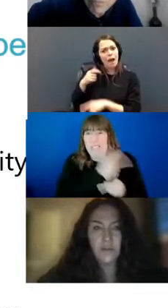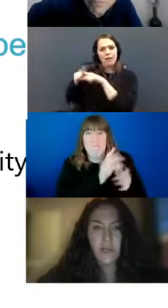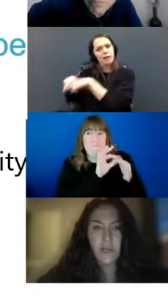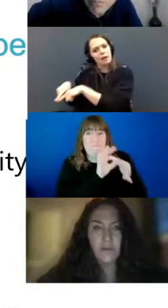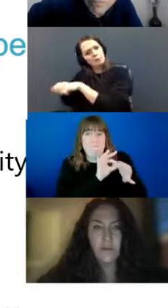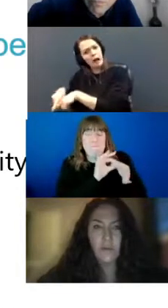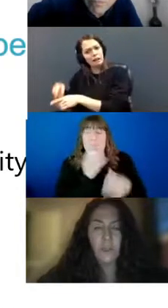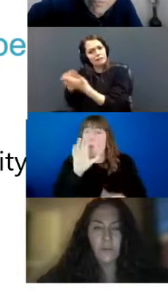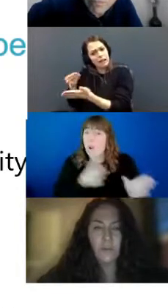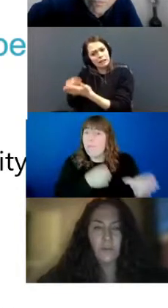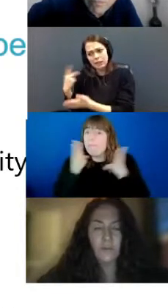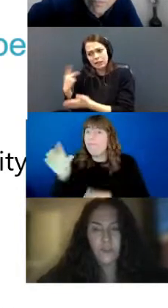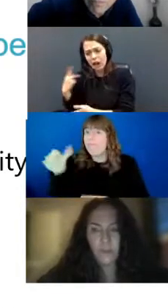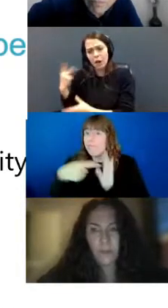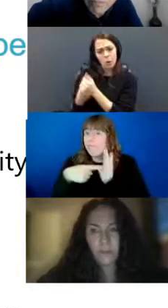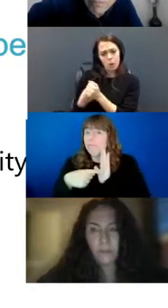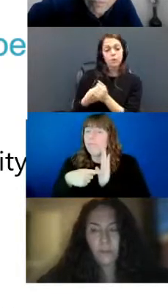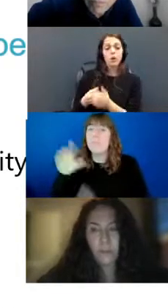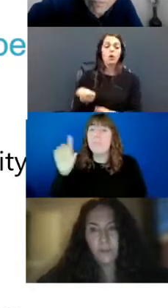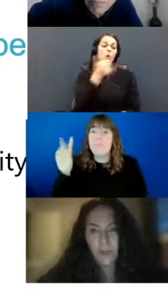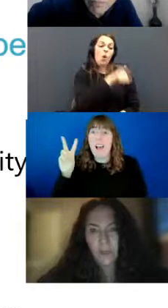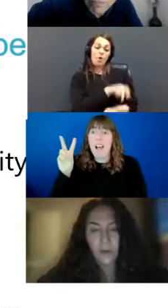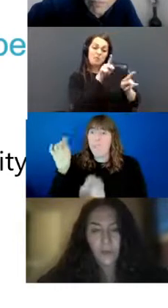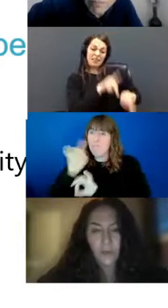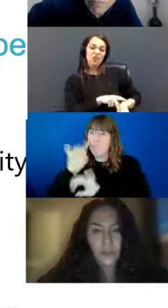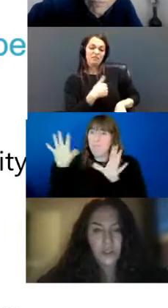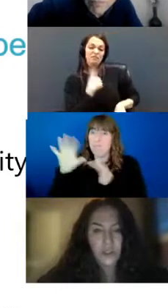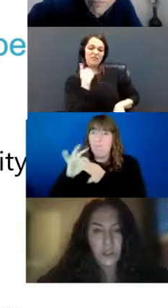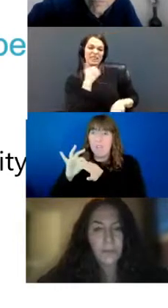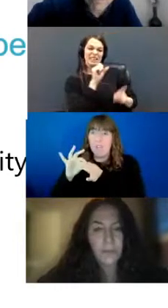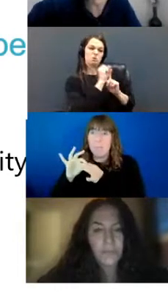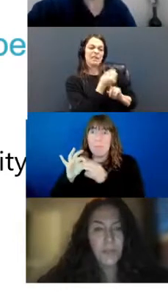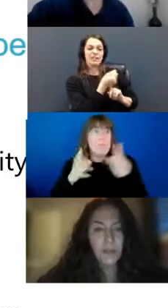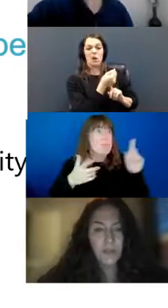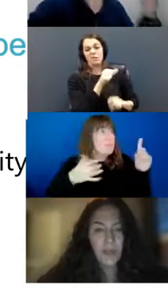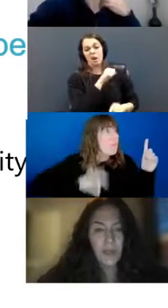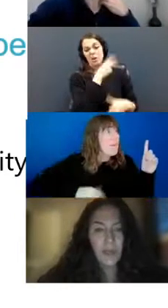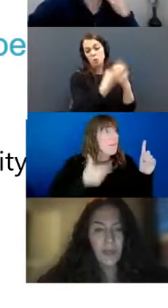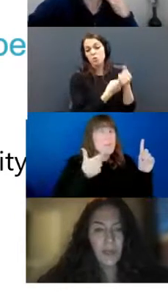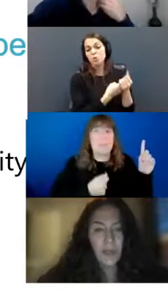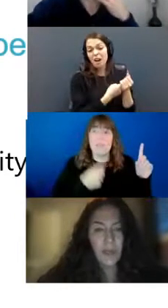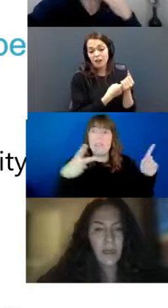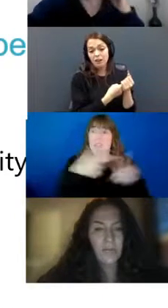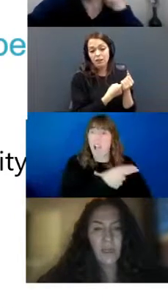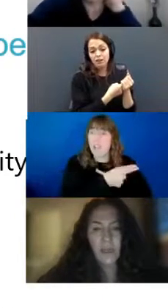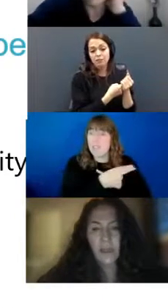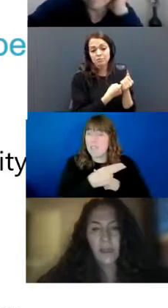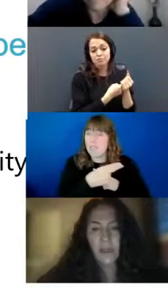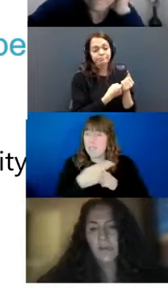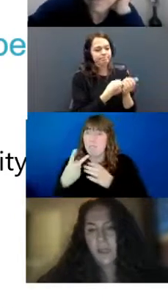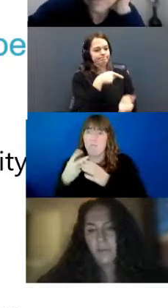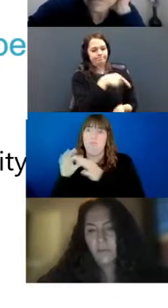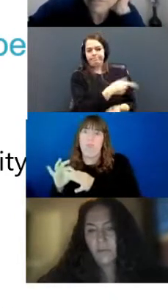uh losing their provincial benefits because they are in relationship uh advocate advocate for no